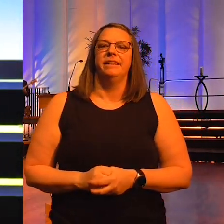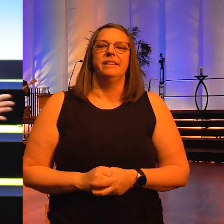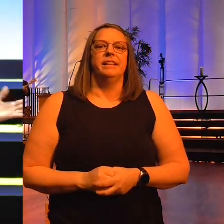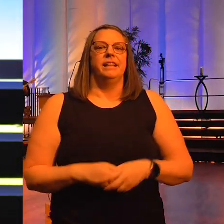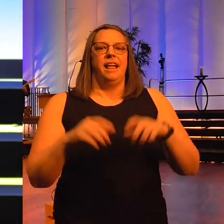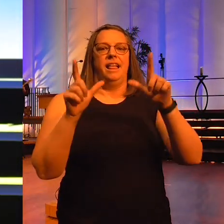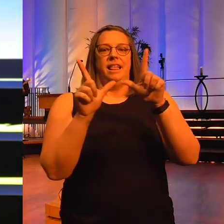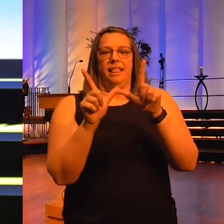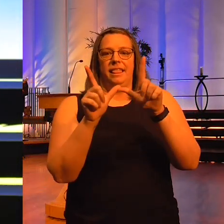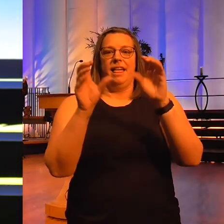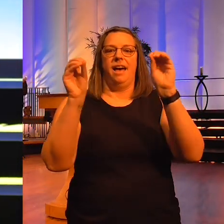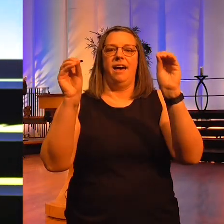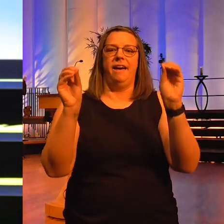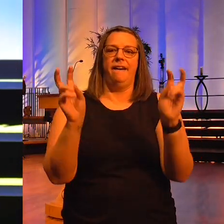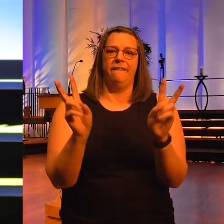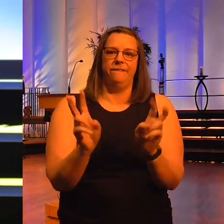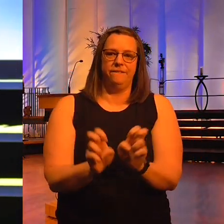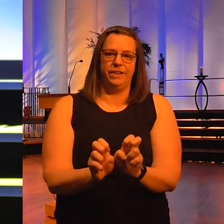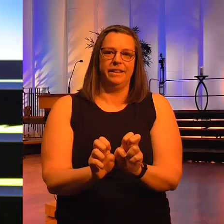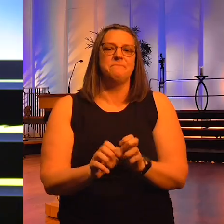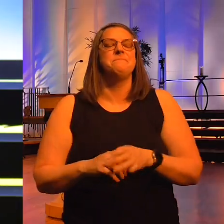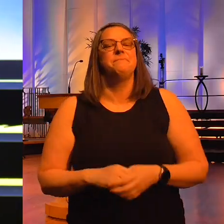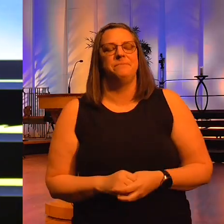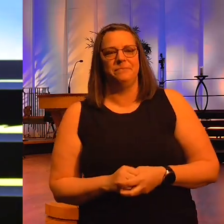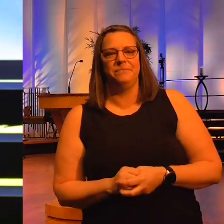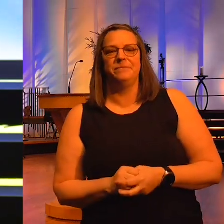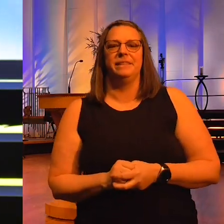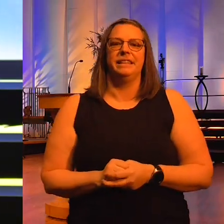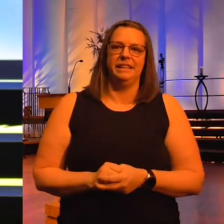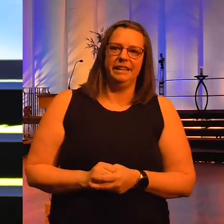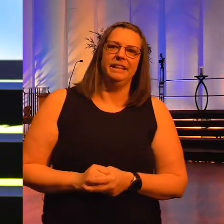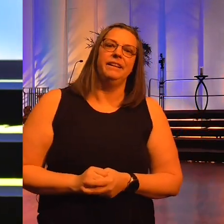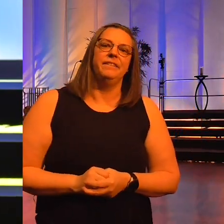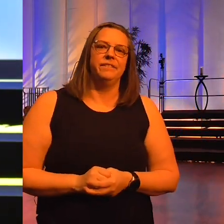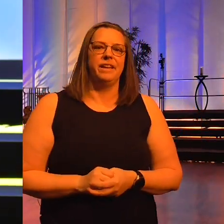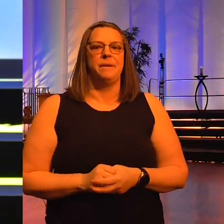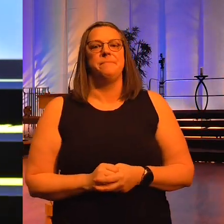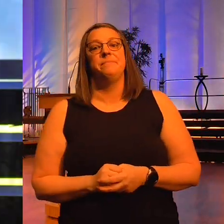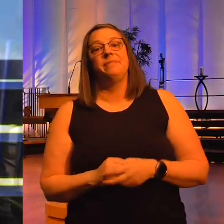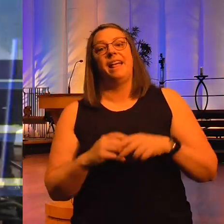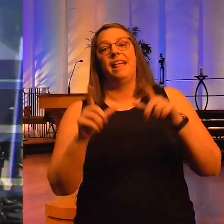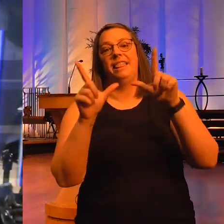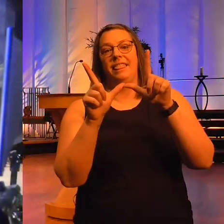love love love love